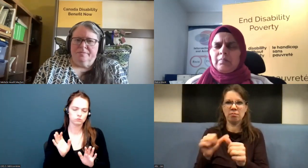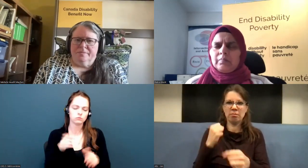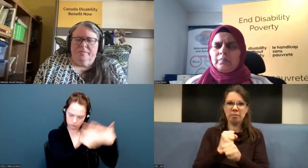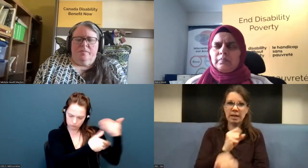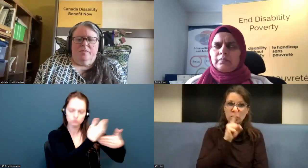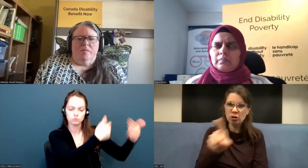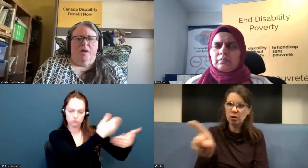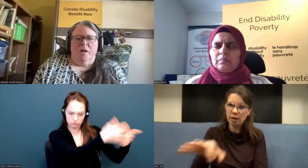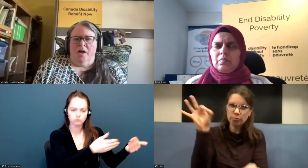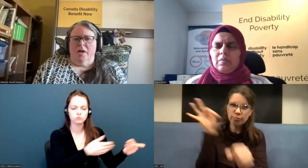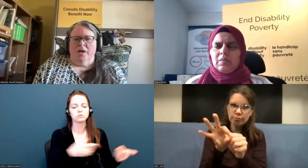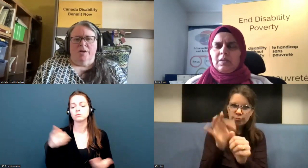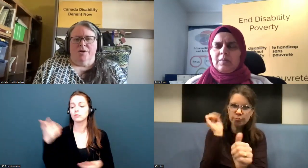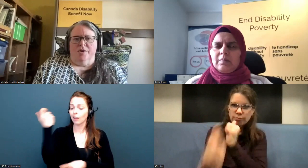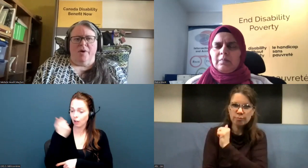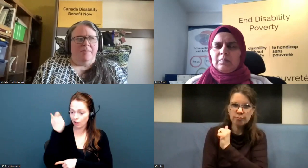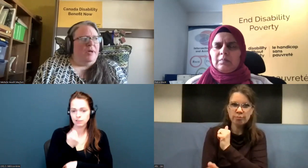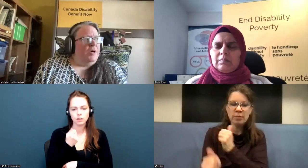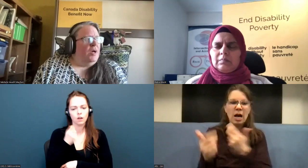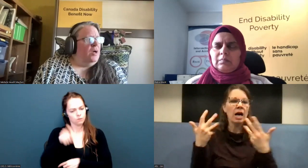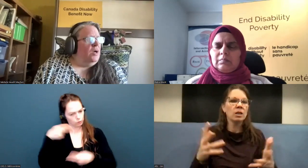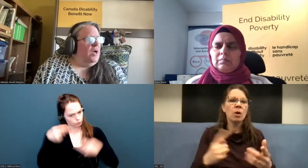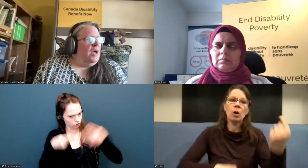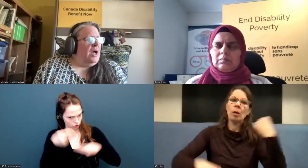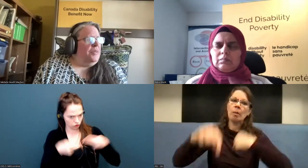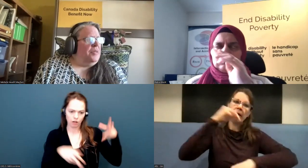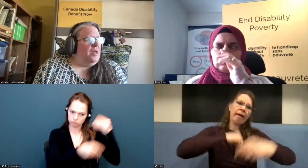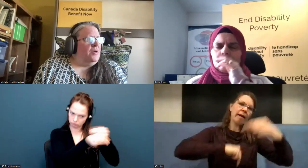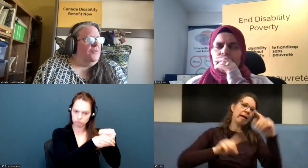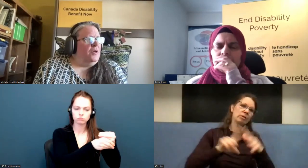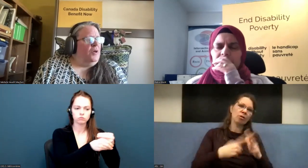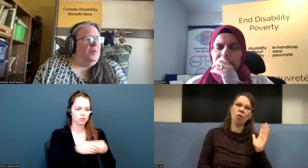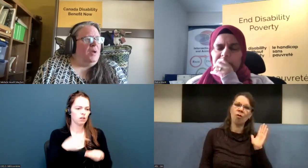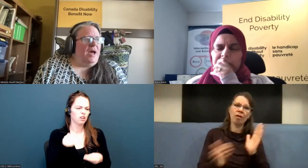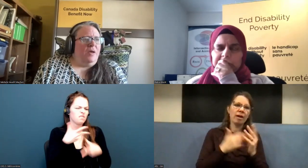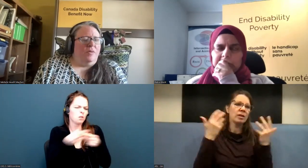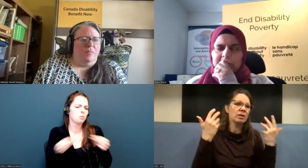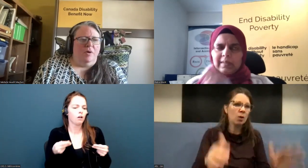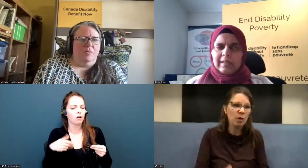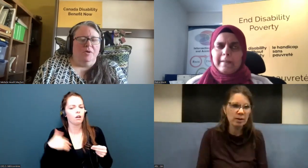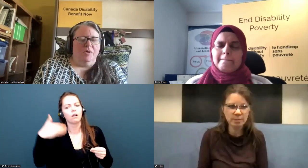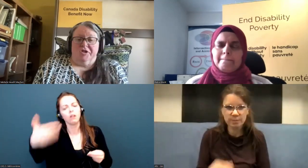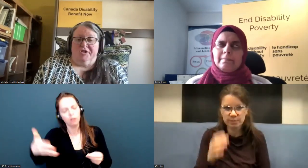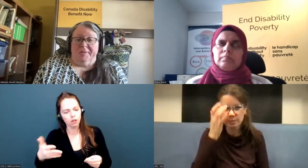Michelle: YOU KNOW, RABIA, I THINK FOR YOU AND I AT THE MOMENT -- NOT JUST YOU AND